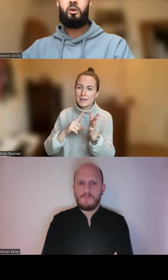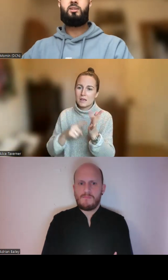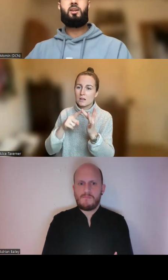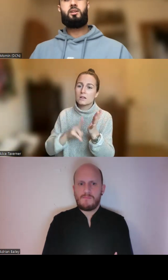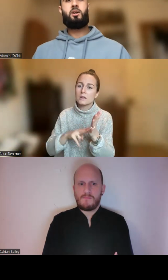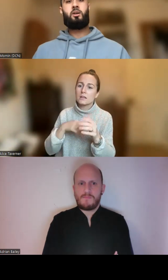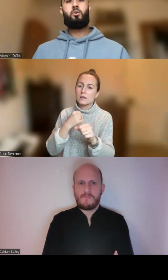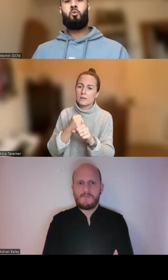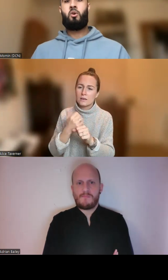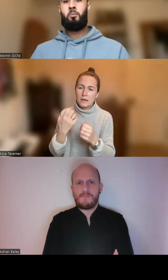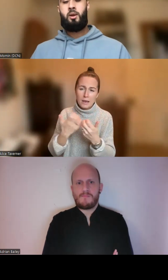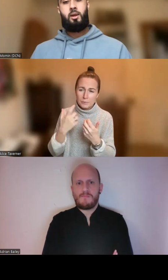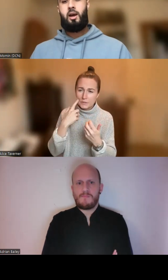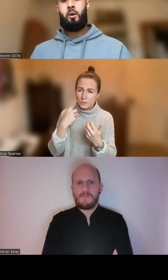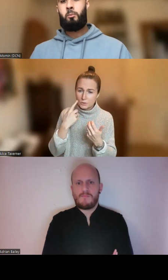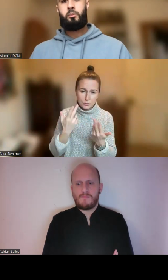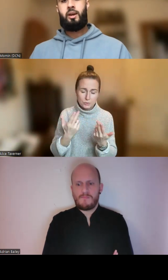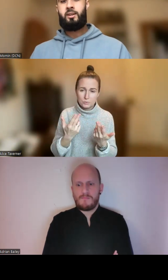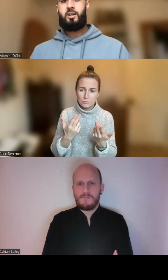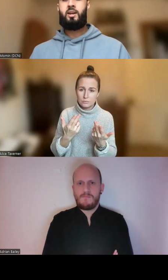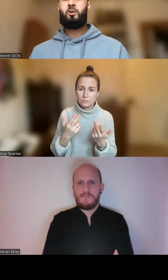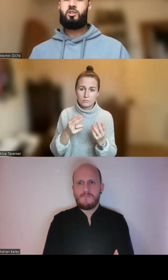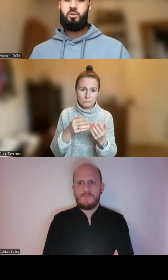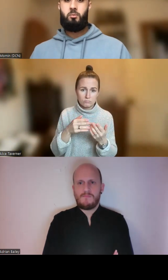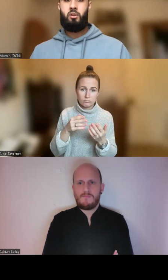How easy is it to go from getting 10 customers a month